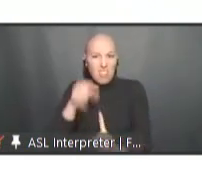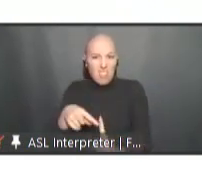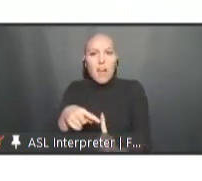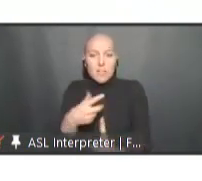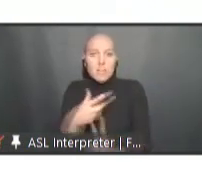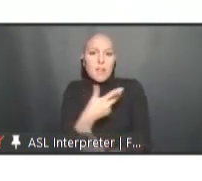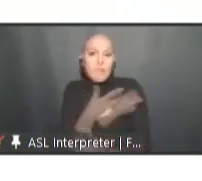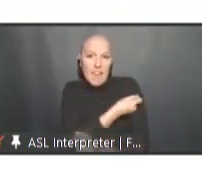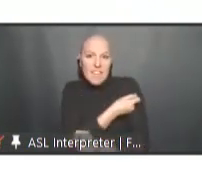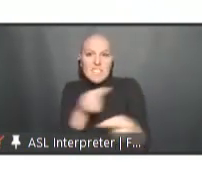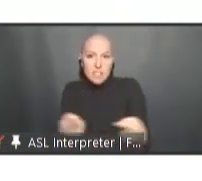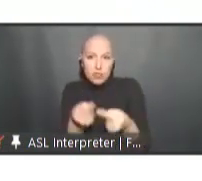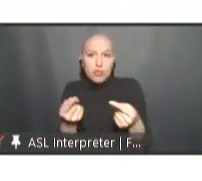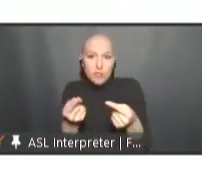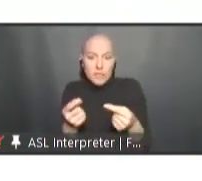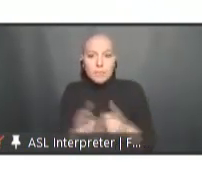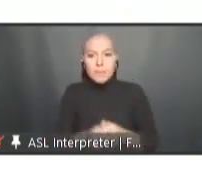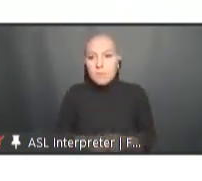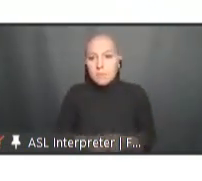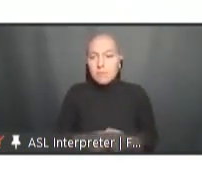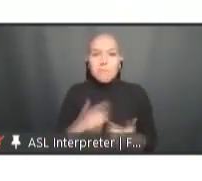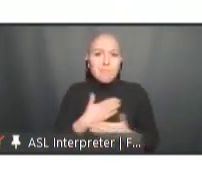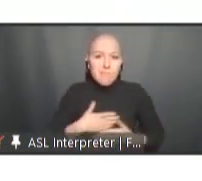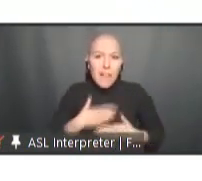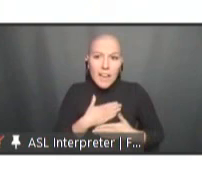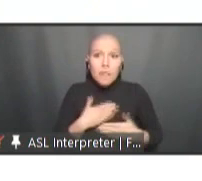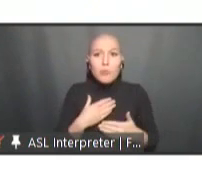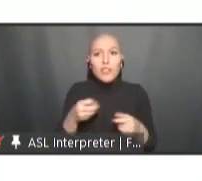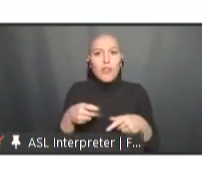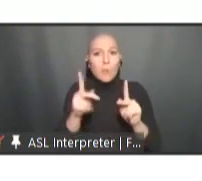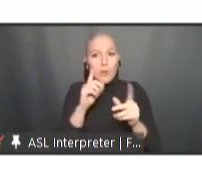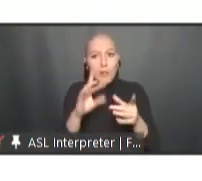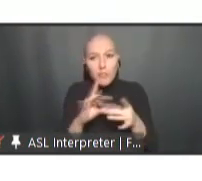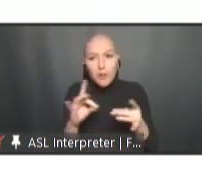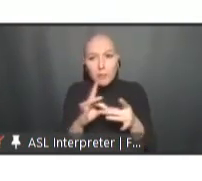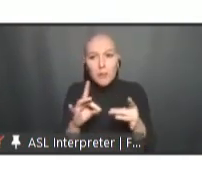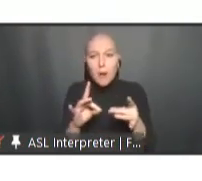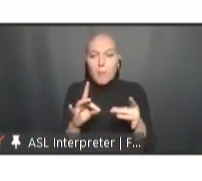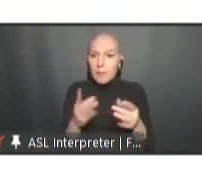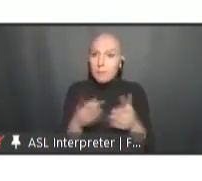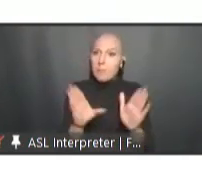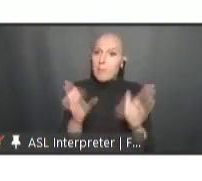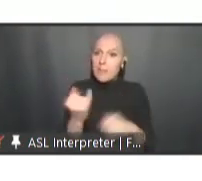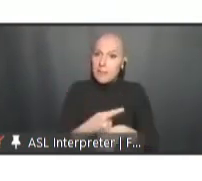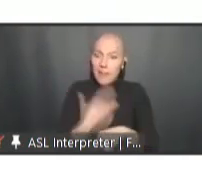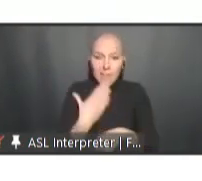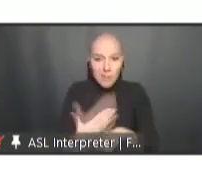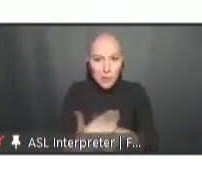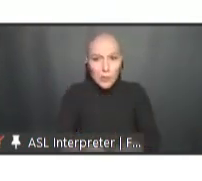I appreciate the opportunity to make public comments today. Thank you. Robert Hopkins: Thank you, Ms. Wrangham.